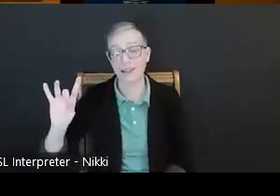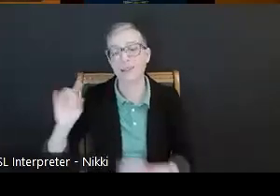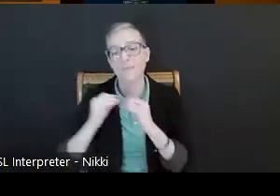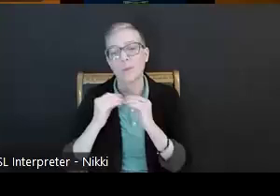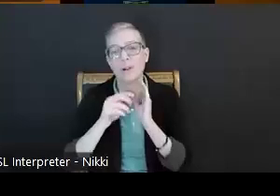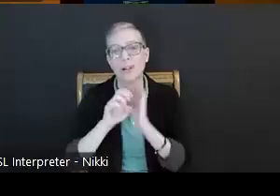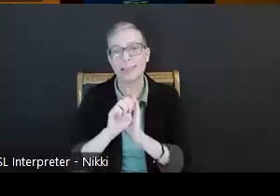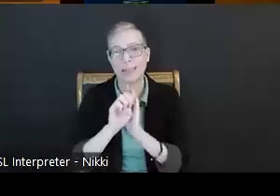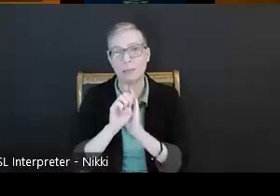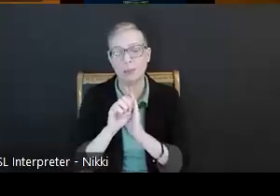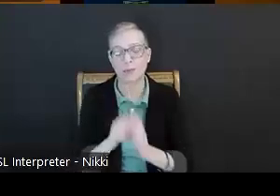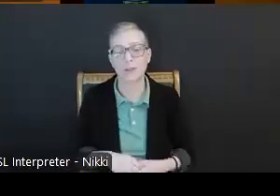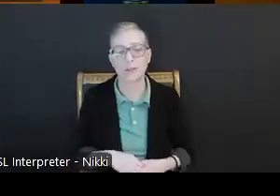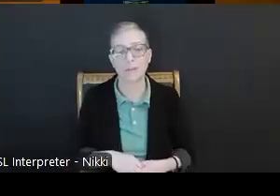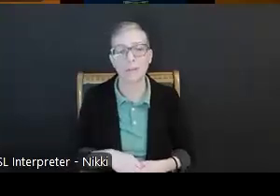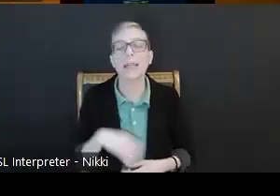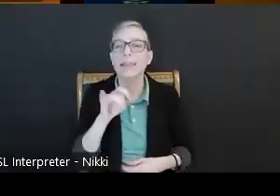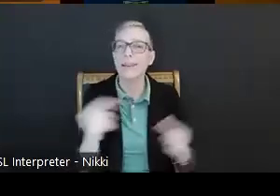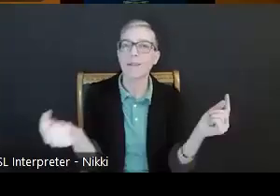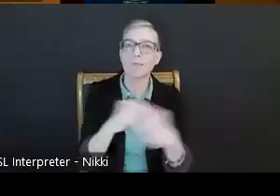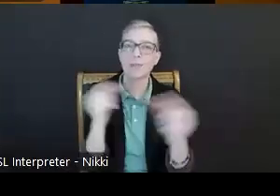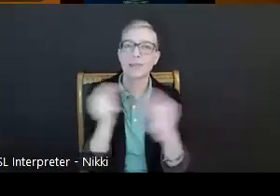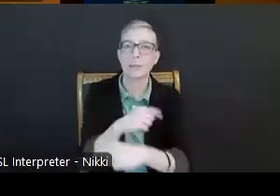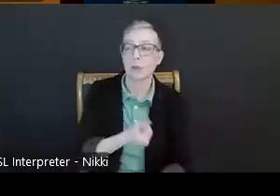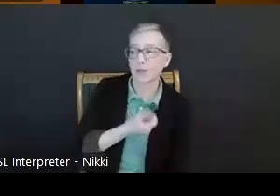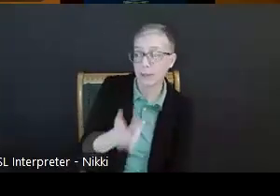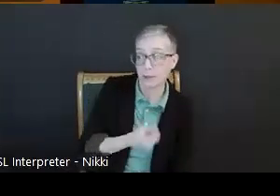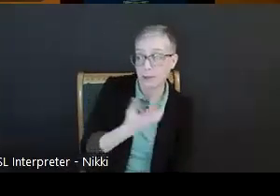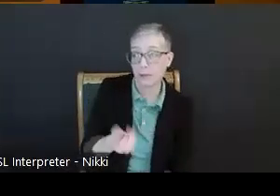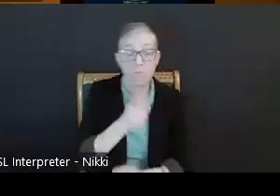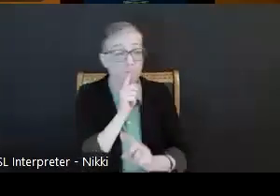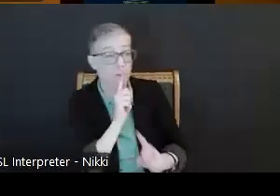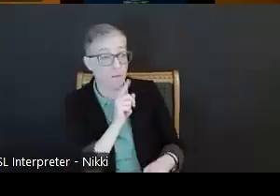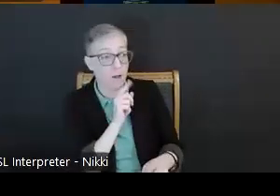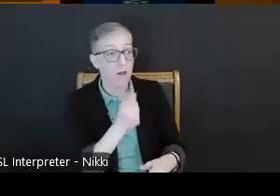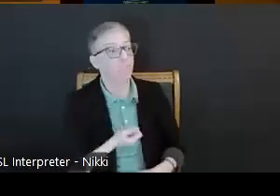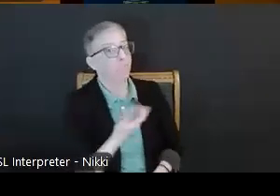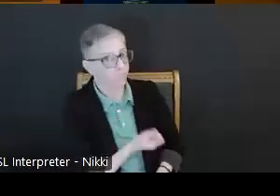principles of reciprocal self-disclosure and responsiveness um being able for the patient